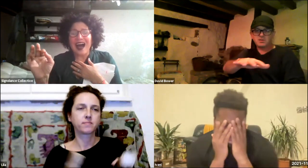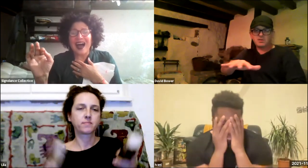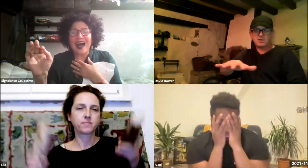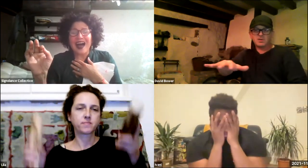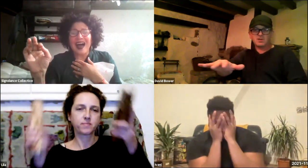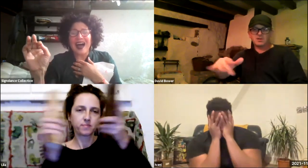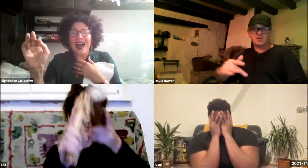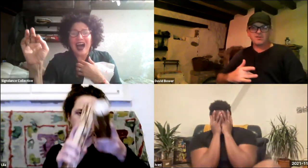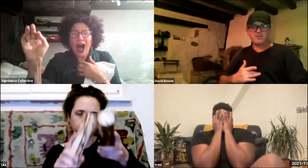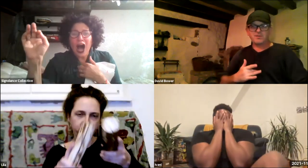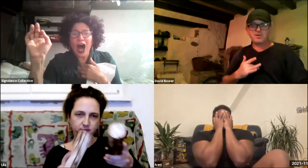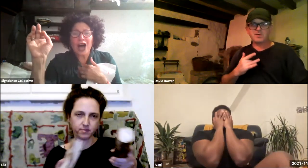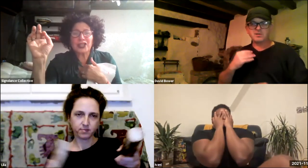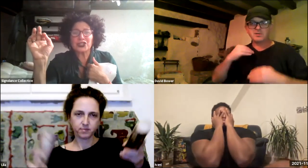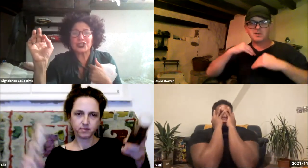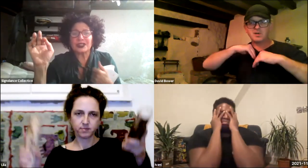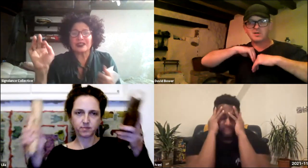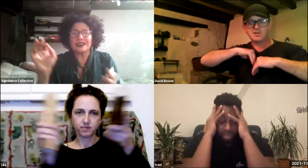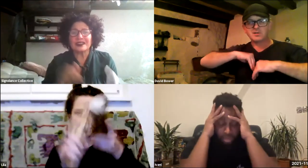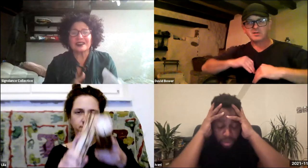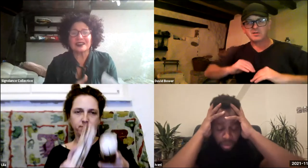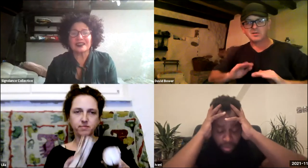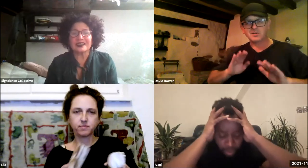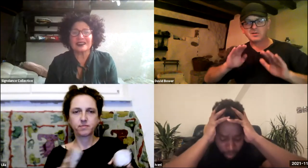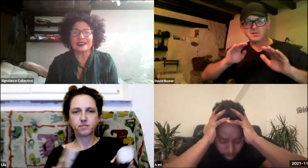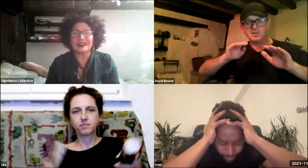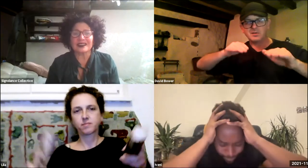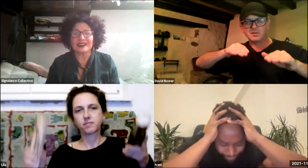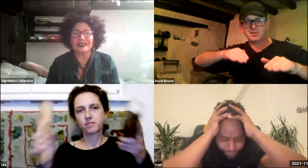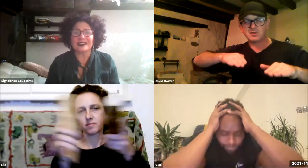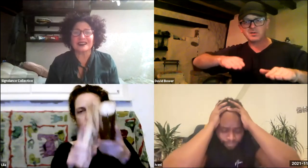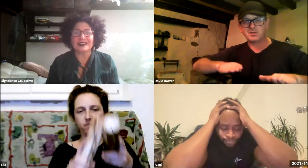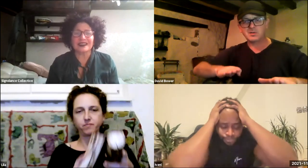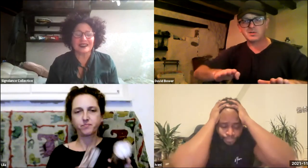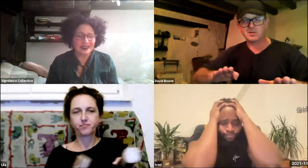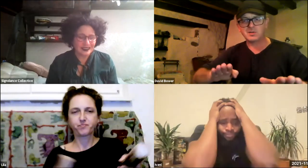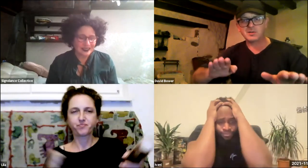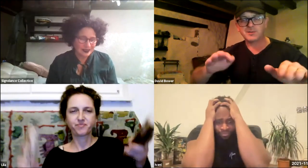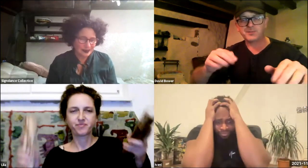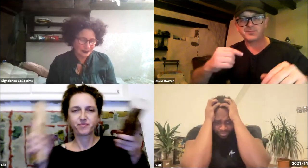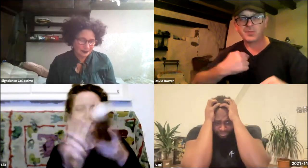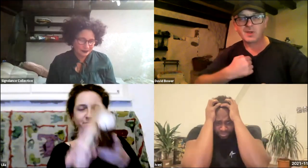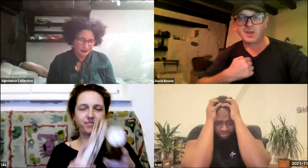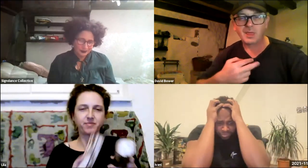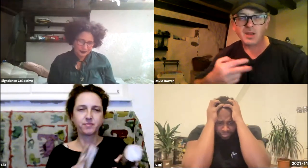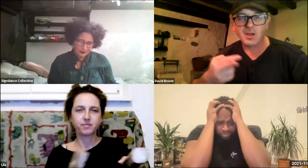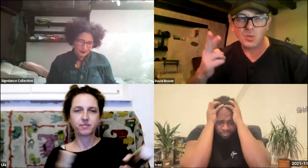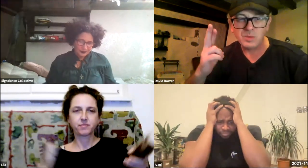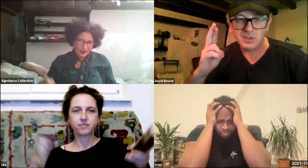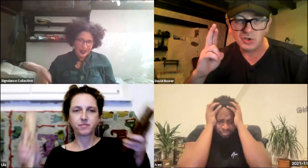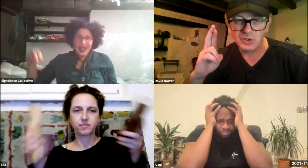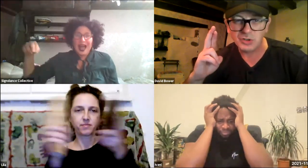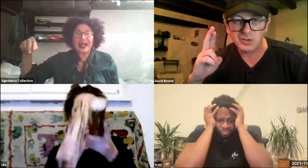your camera on and speak because typing is difficult, you can raise your hand